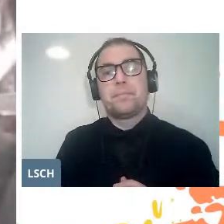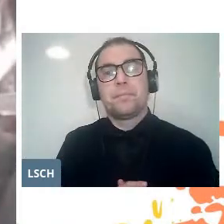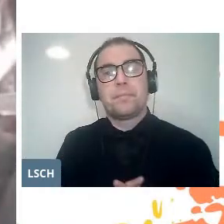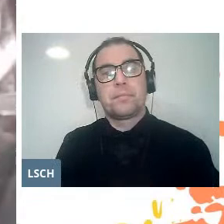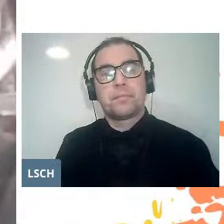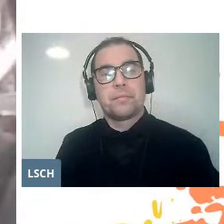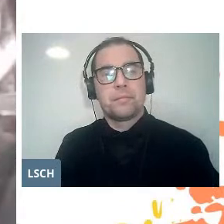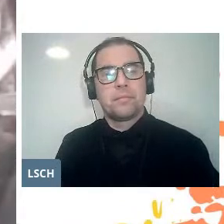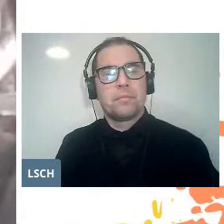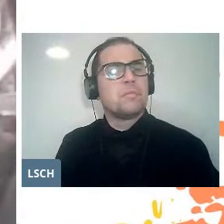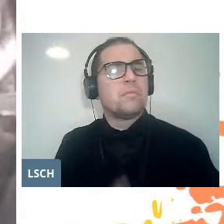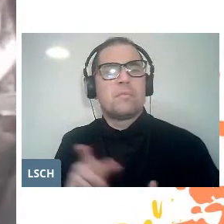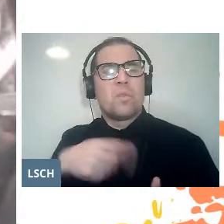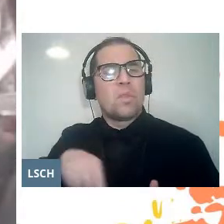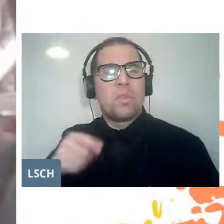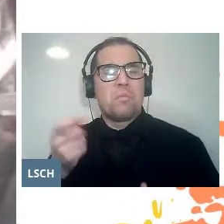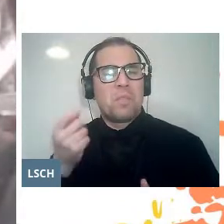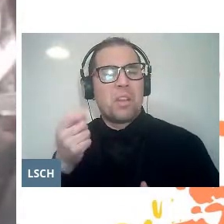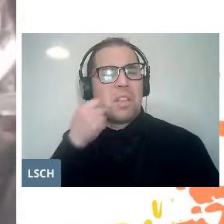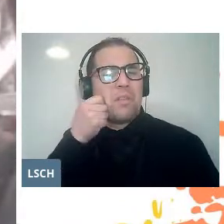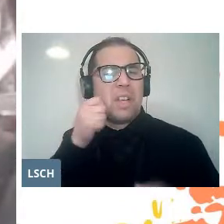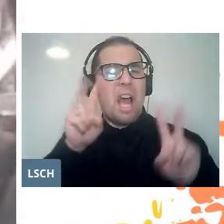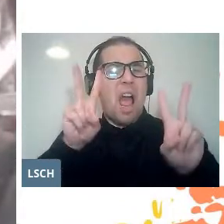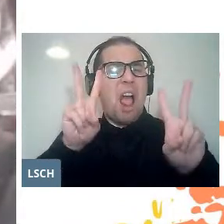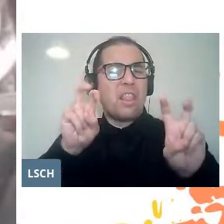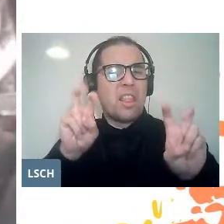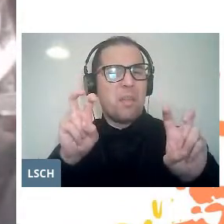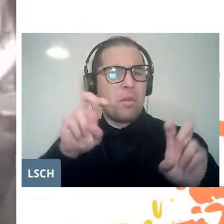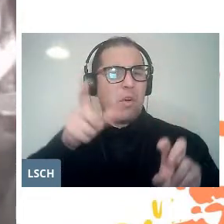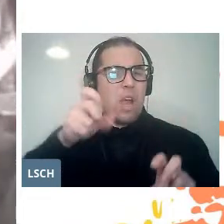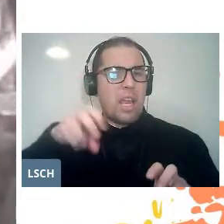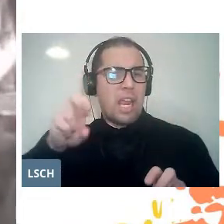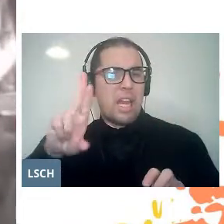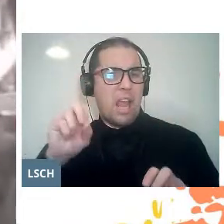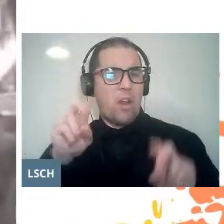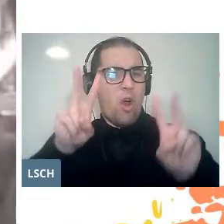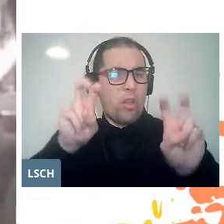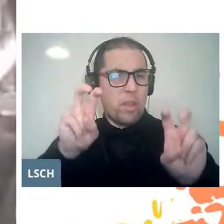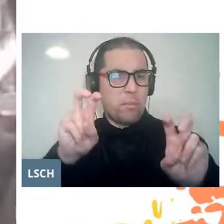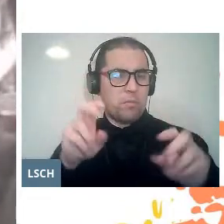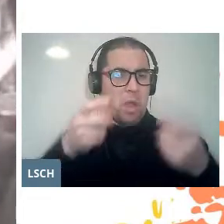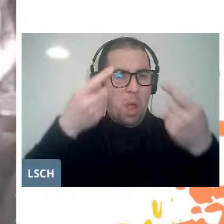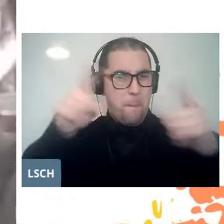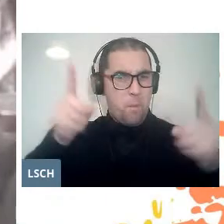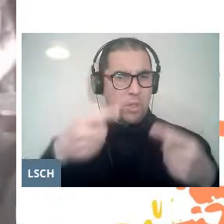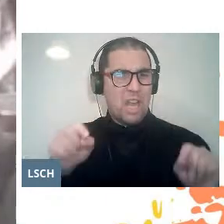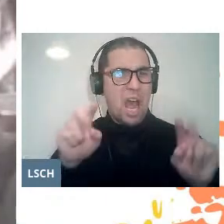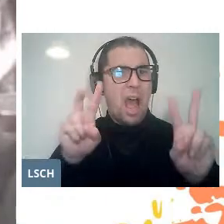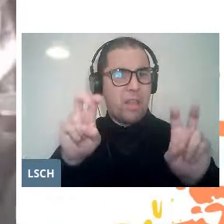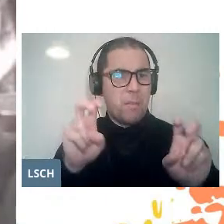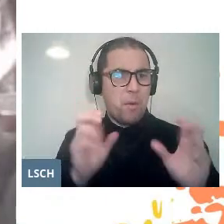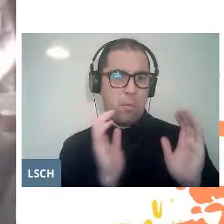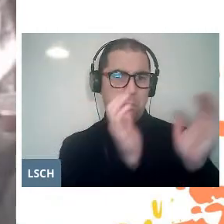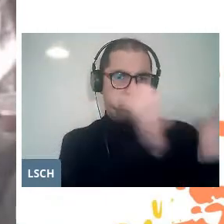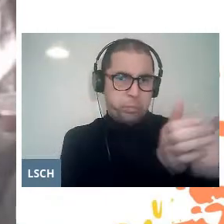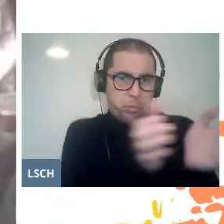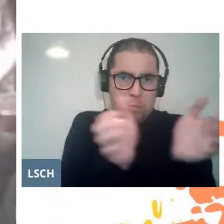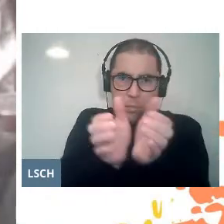What do we mean by gender? The concept of genre is used in music to classify musical works.